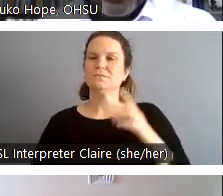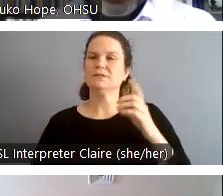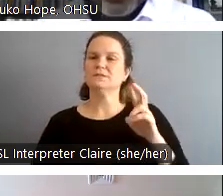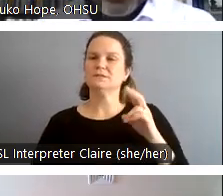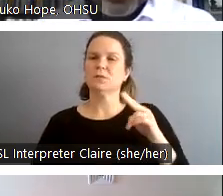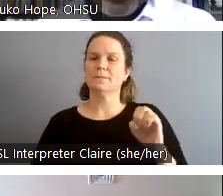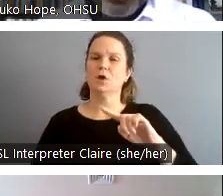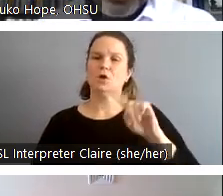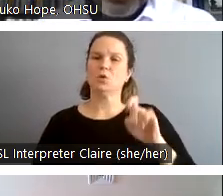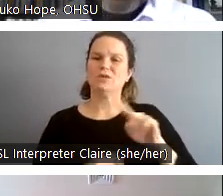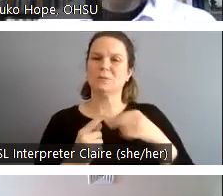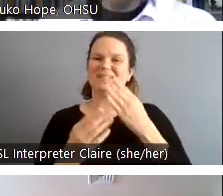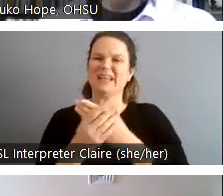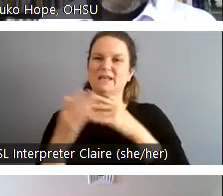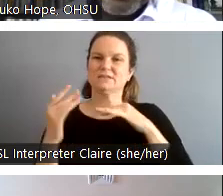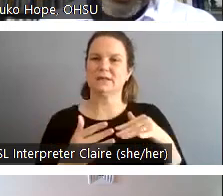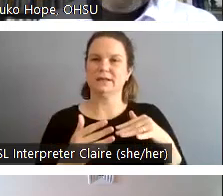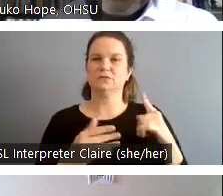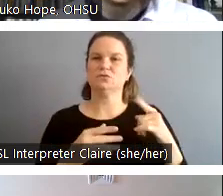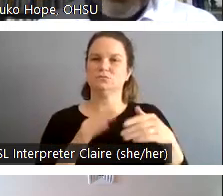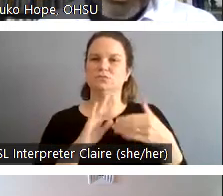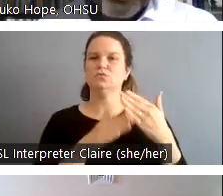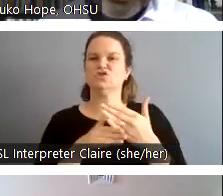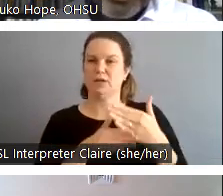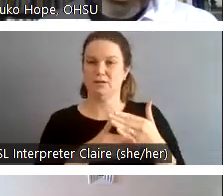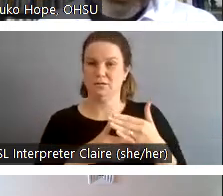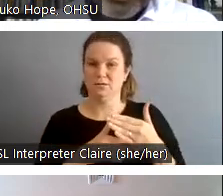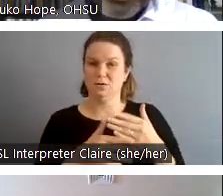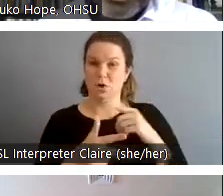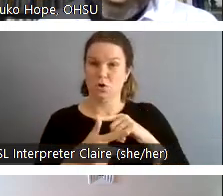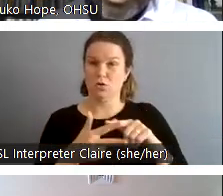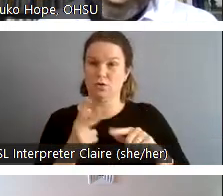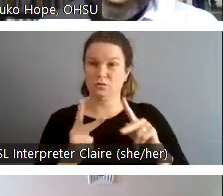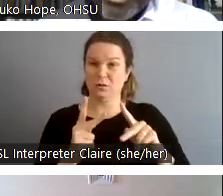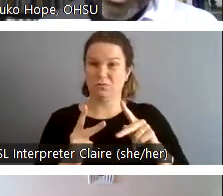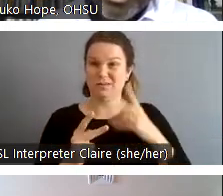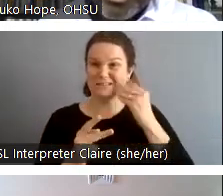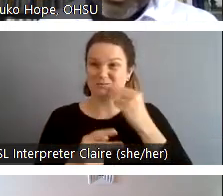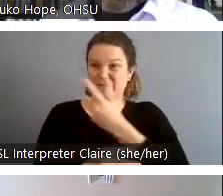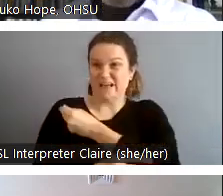case studies that you shared. Do you know if those people were vaccinated for